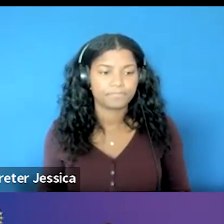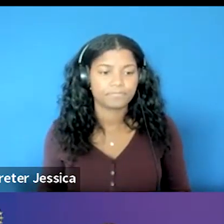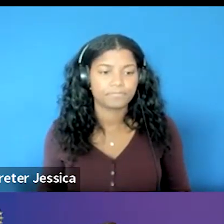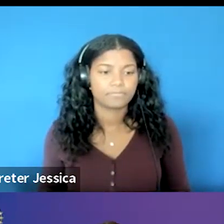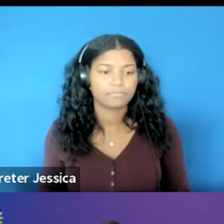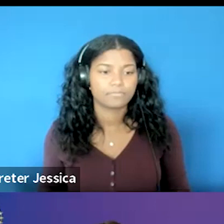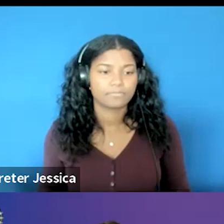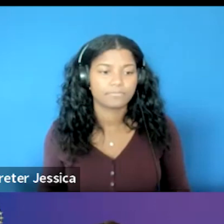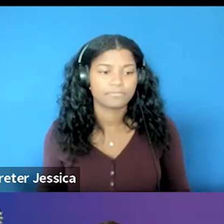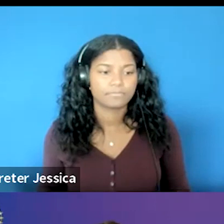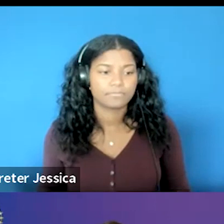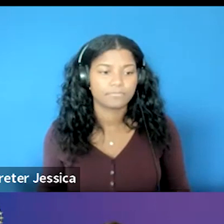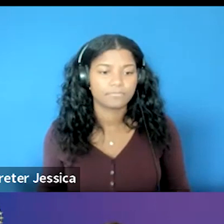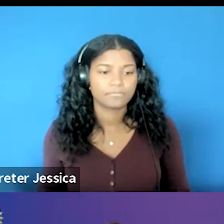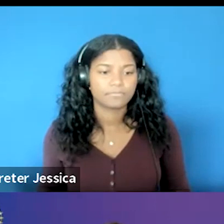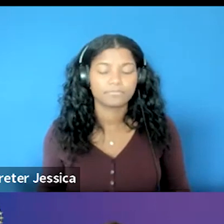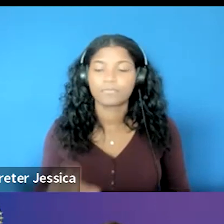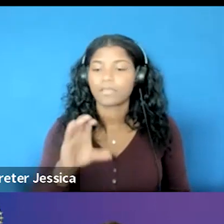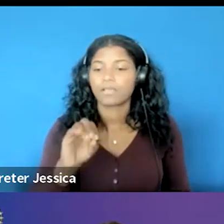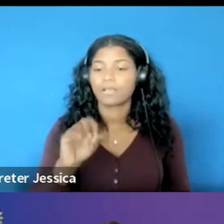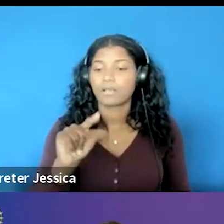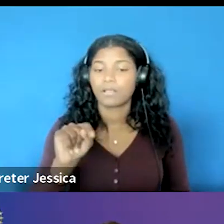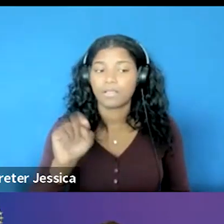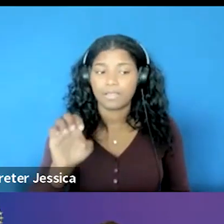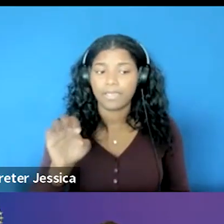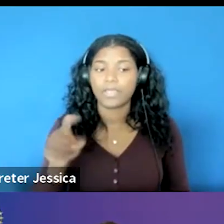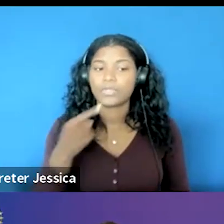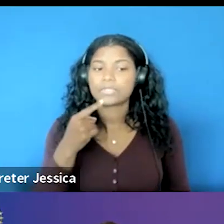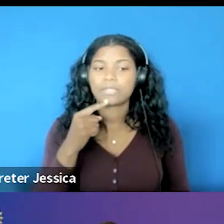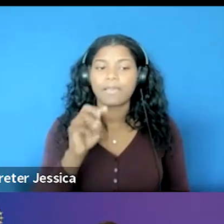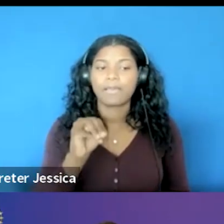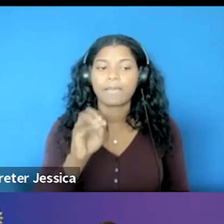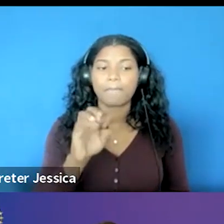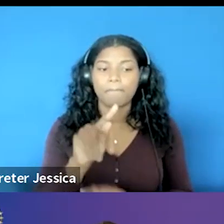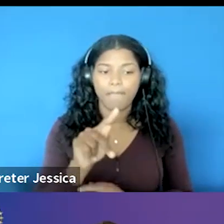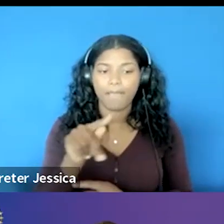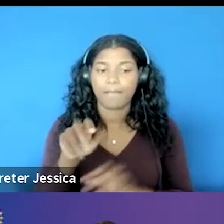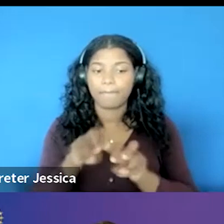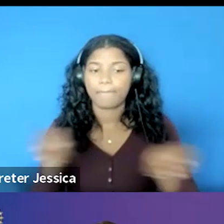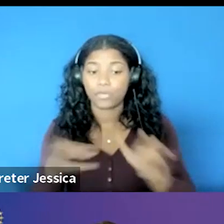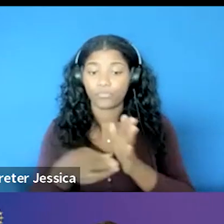Samantha Hunter: Okay. Colette you mentioned the mock panel reviews, do you have any YouTube videos